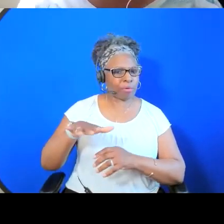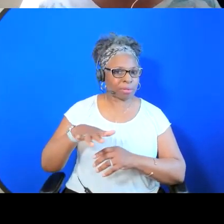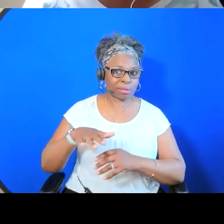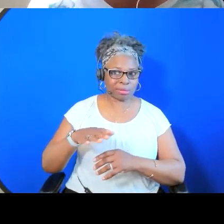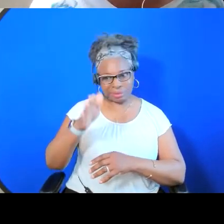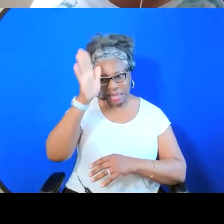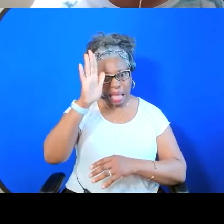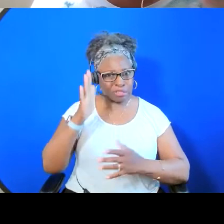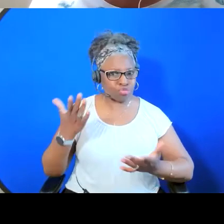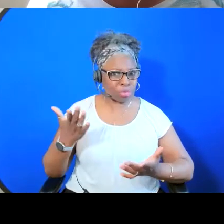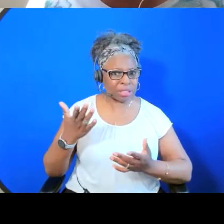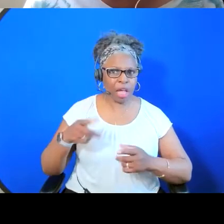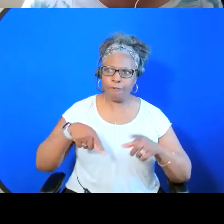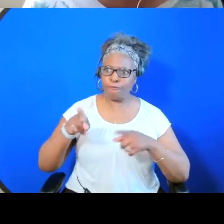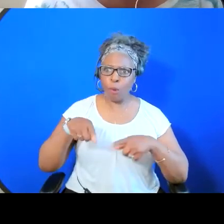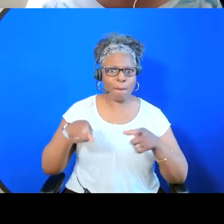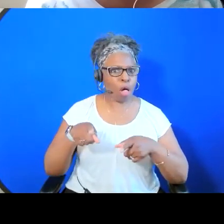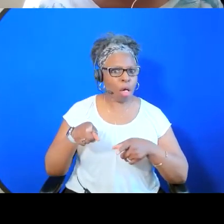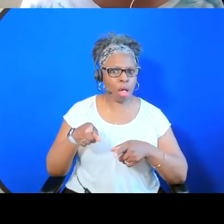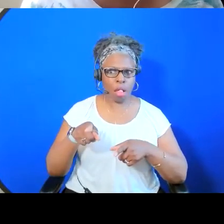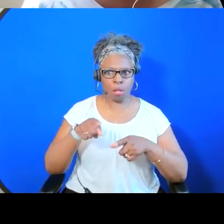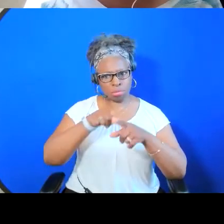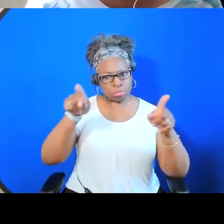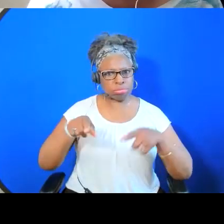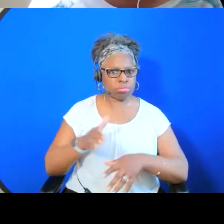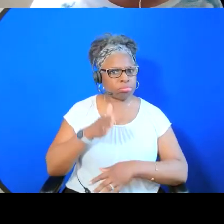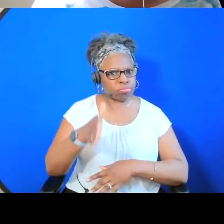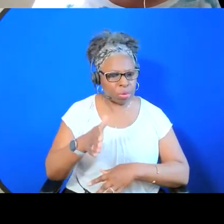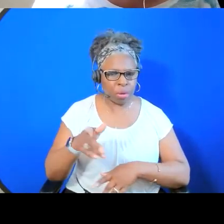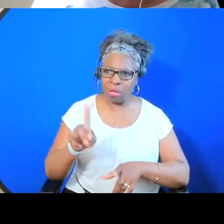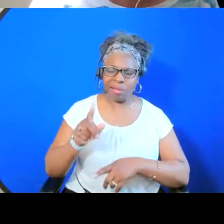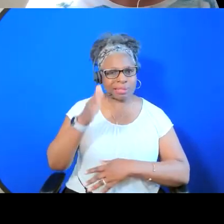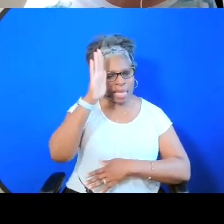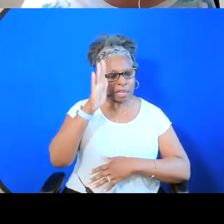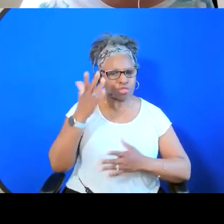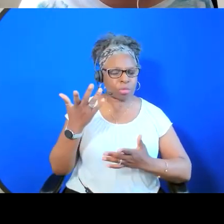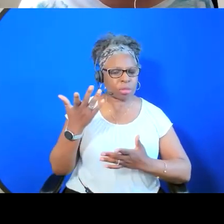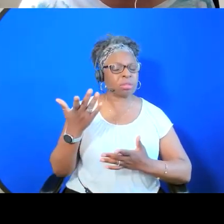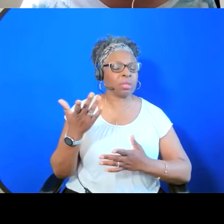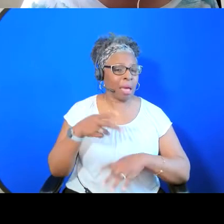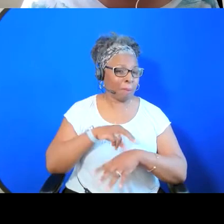when she went there or bodyguards. You know, it's better if you don't come in because it's unsafe. So, we've kind of looked at, you know,